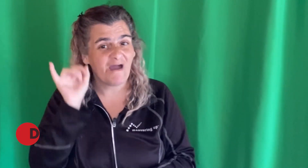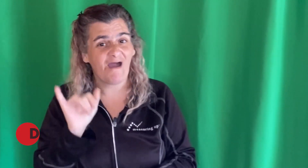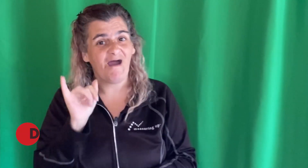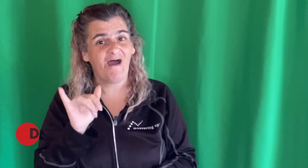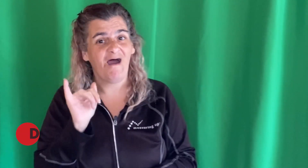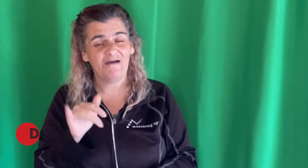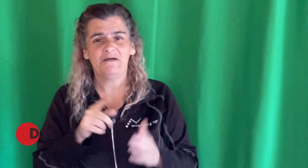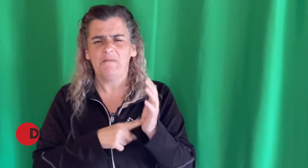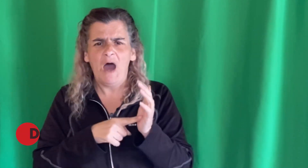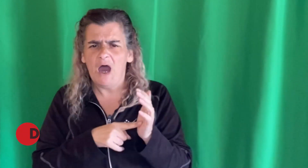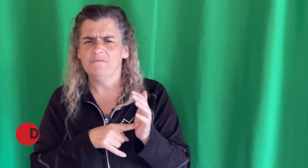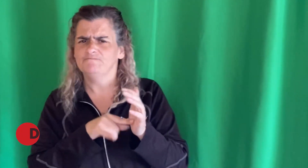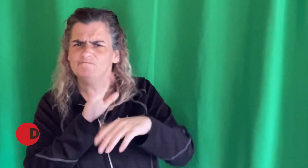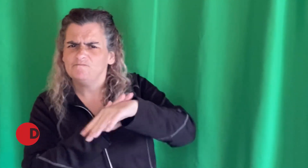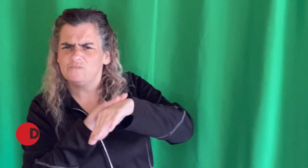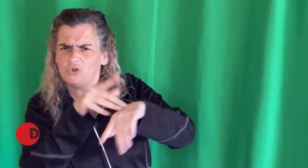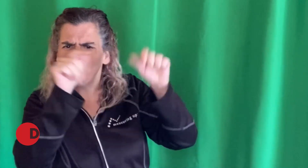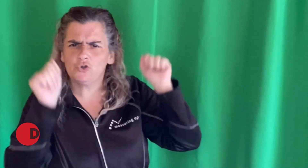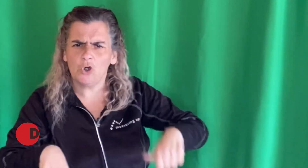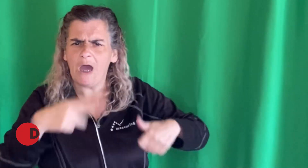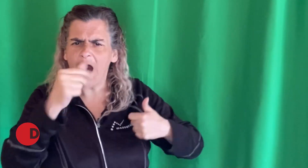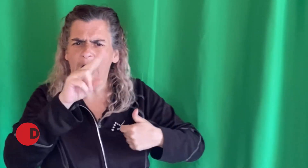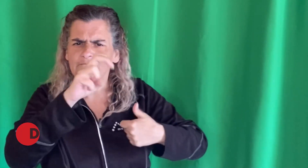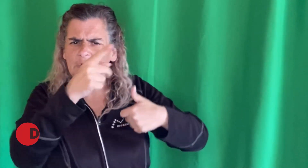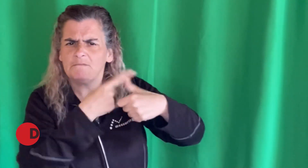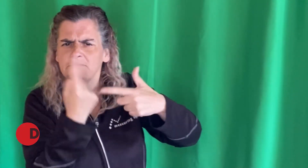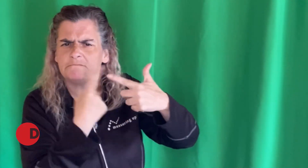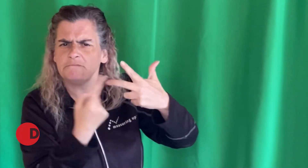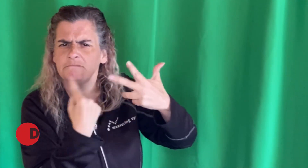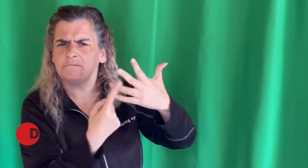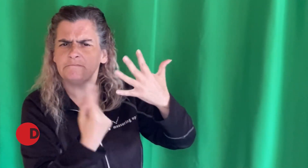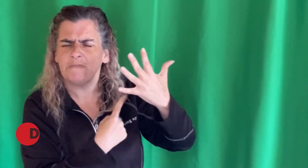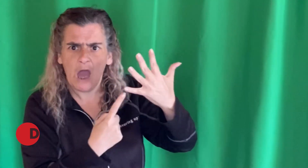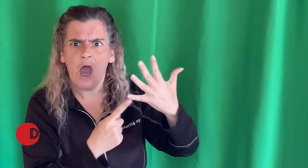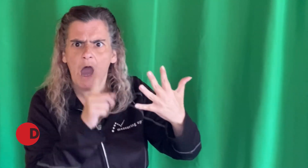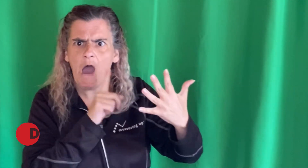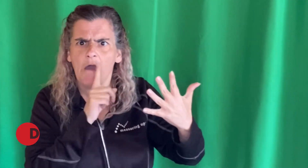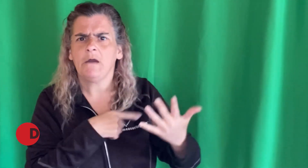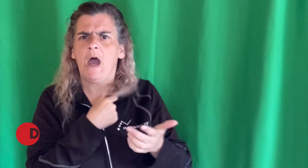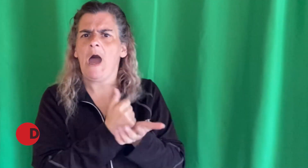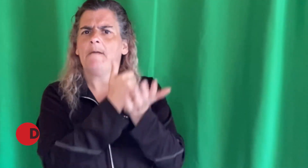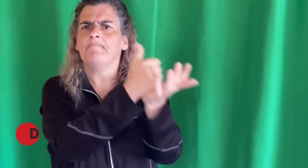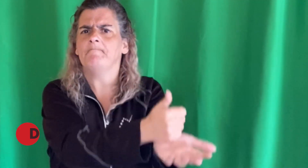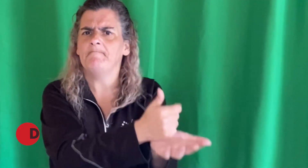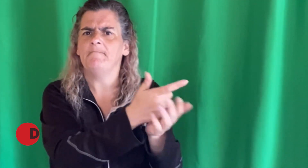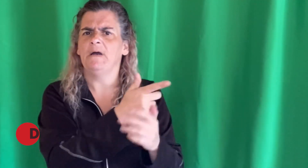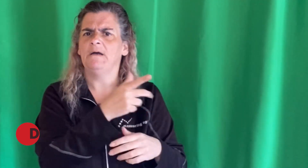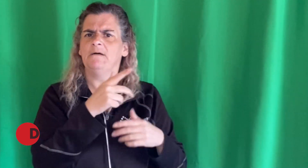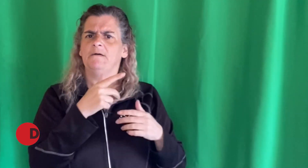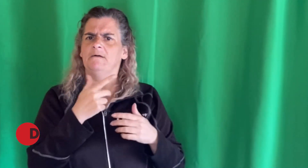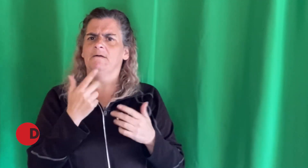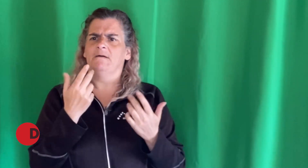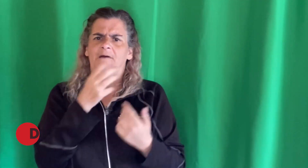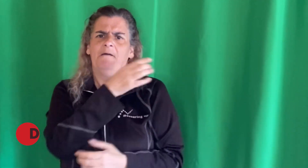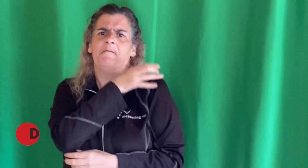I listen and learn. Sometimes I may advise what they could have done to help